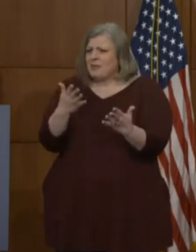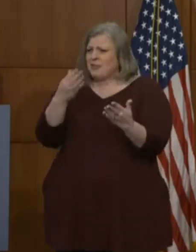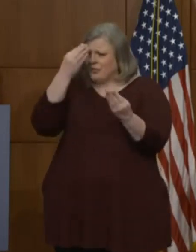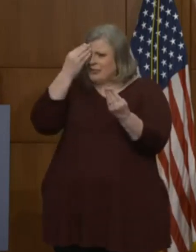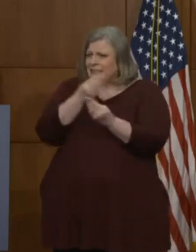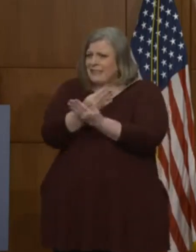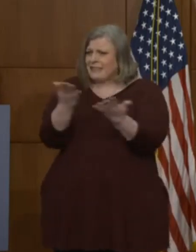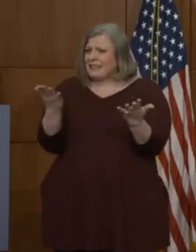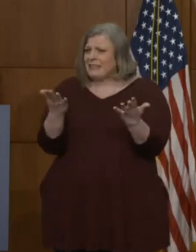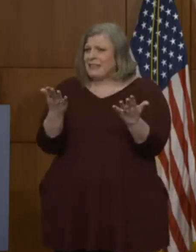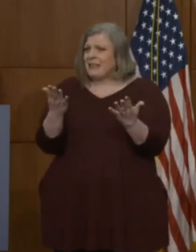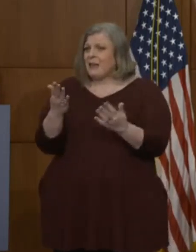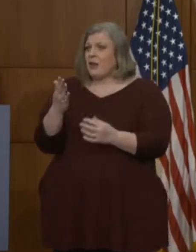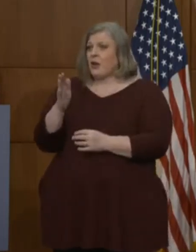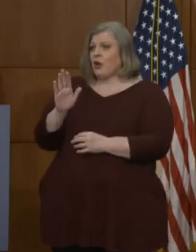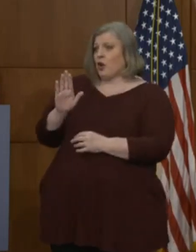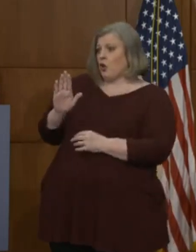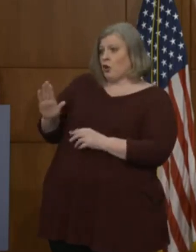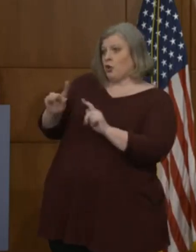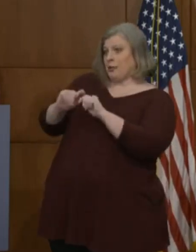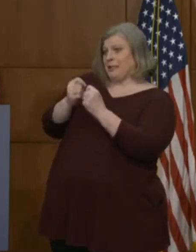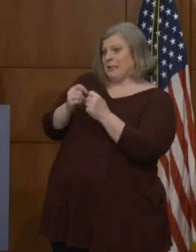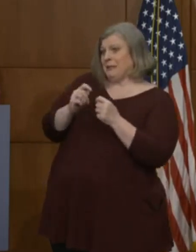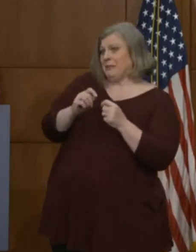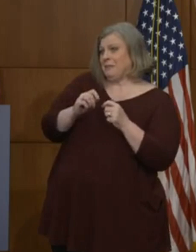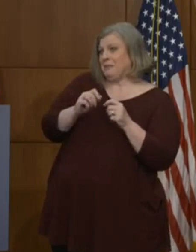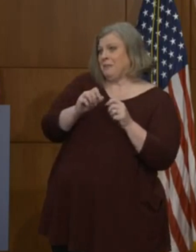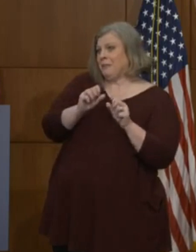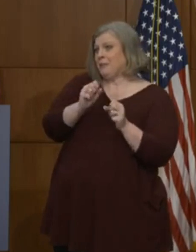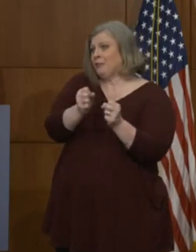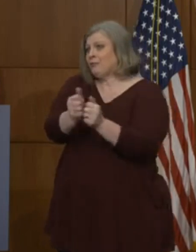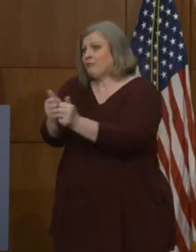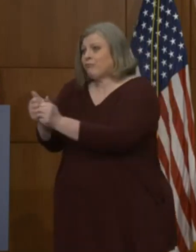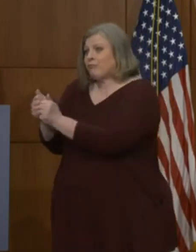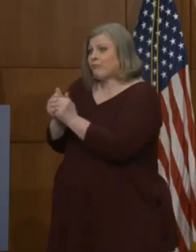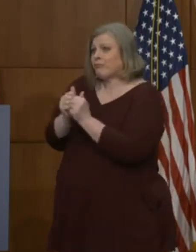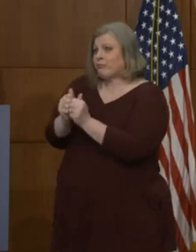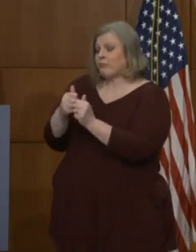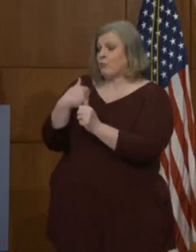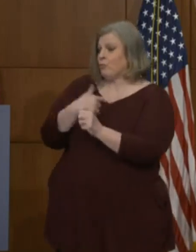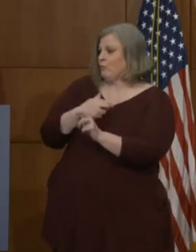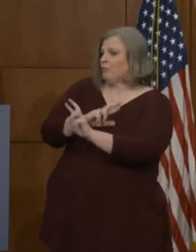FOR PROVIDERS AND FAMILIES BECAUSE OF HER TEAM’S EFFORTS BECAUSE OF HER TEAM’S EFFORTS WE WERE ON TARGET. TO ENSURE